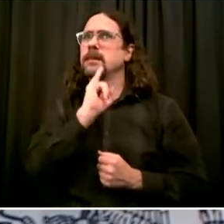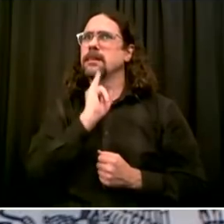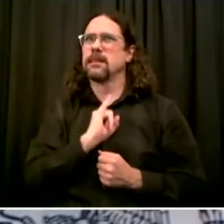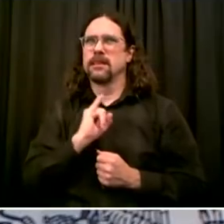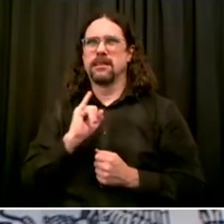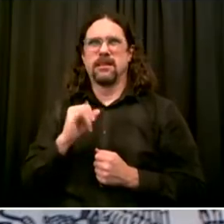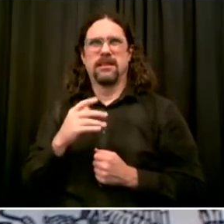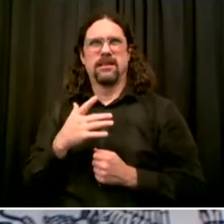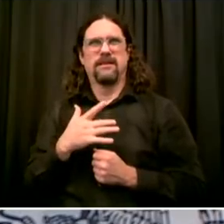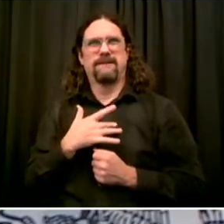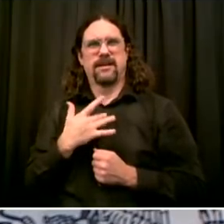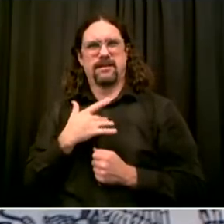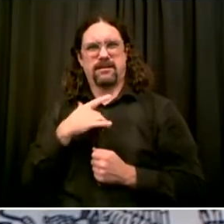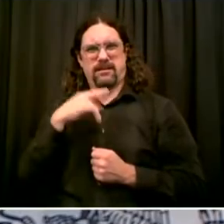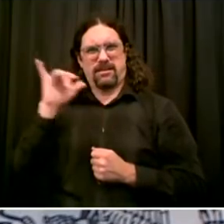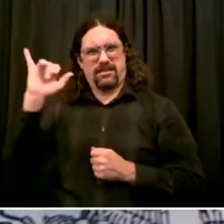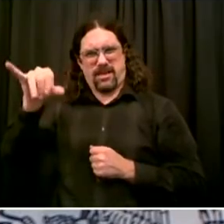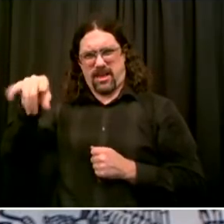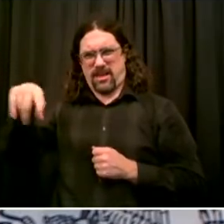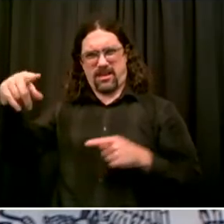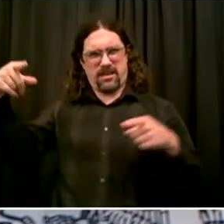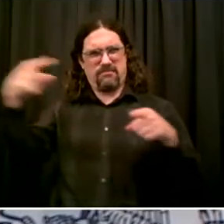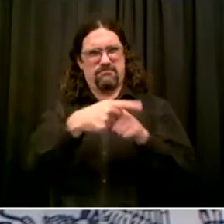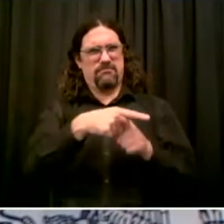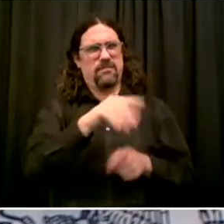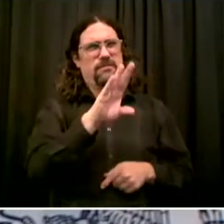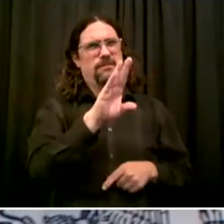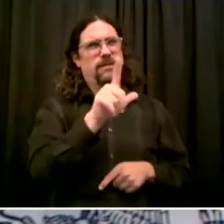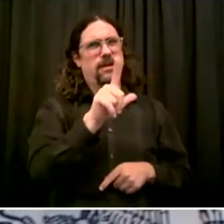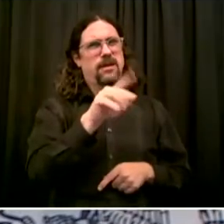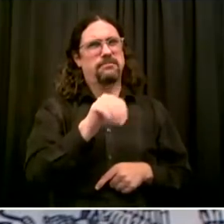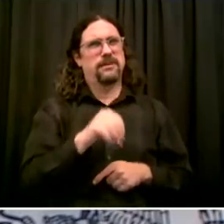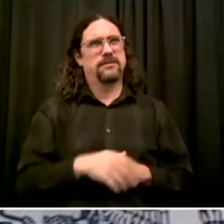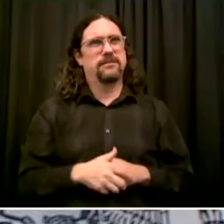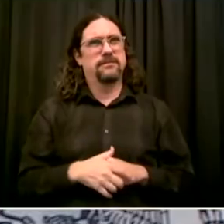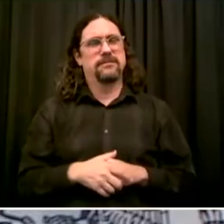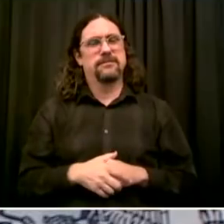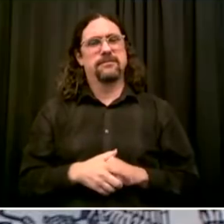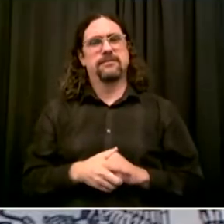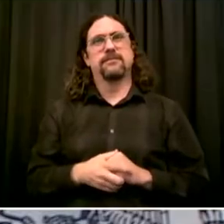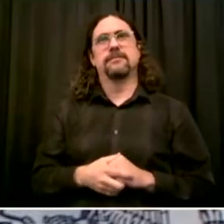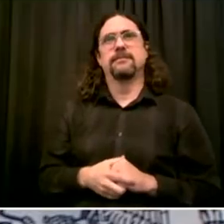BLESSED. THE BLACK ILVES MATTER MOVEMENT IS A LARGE COMPLEX MOVEMENT.